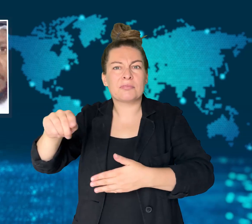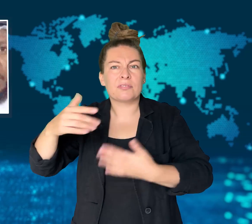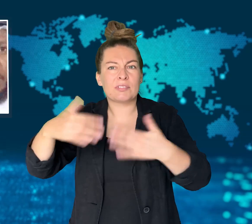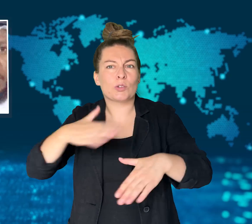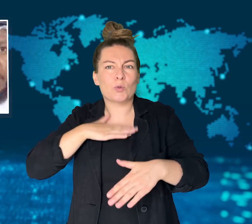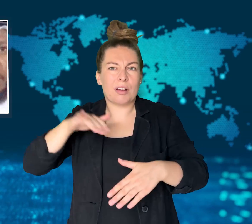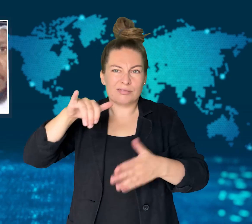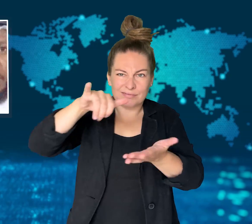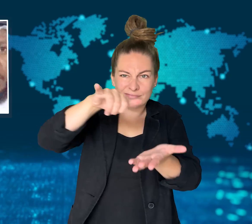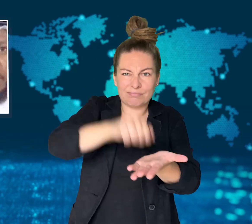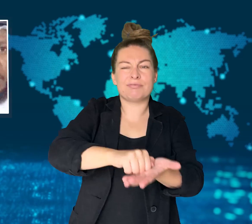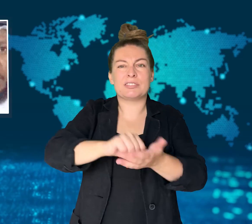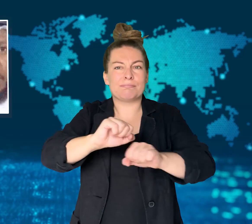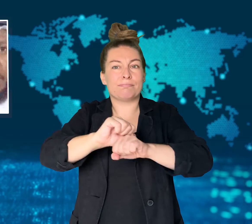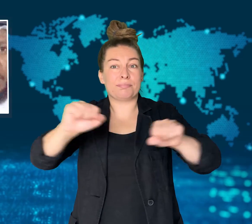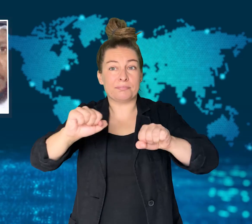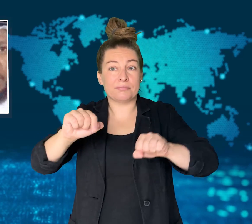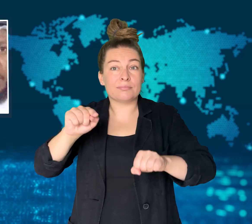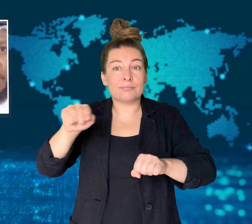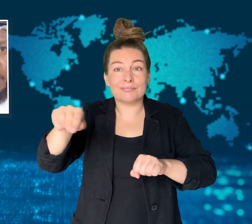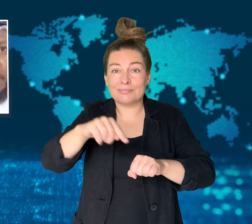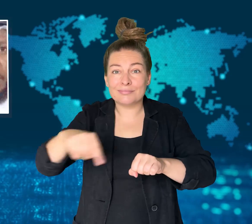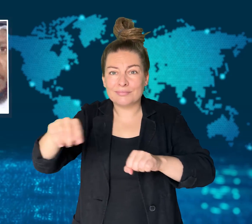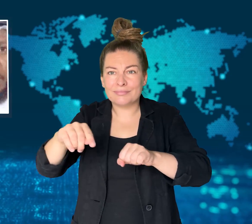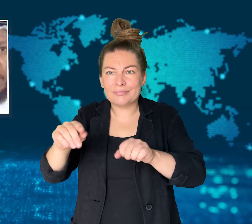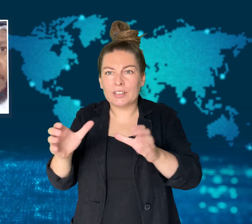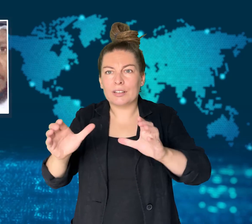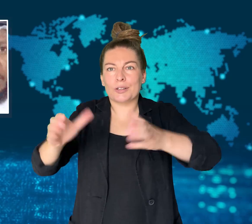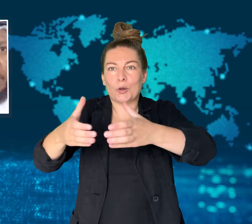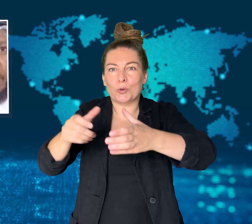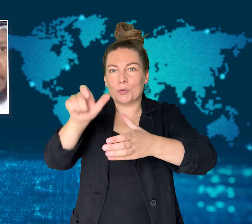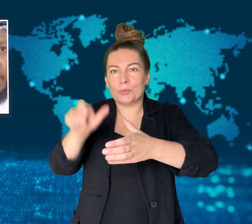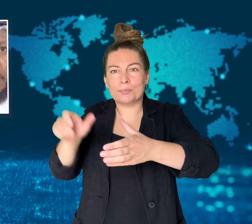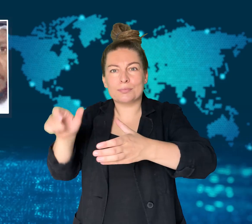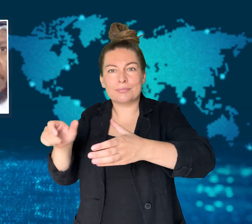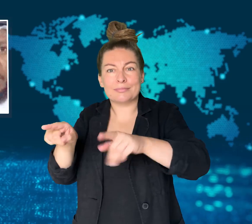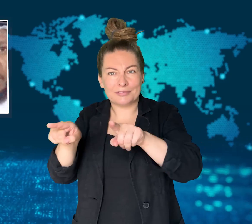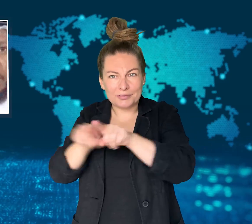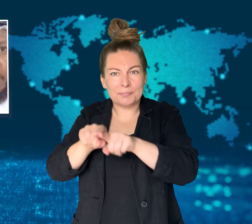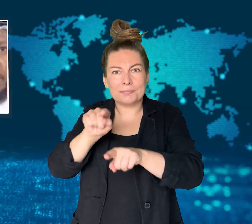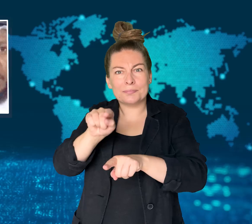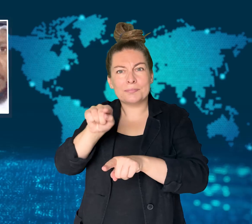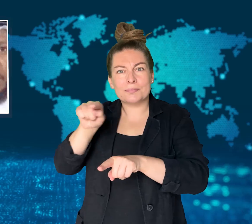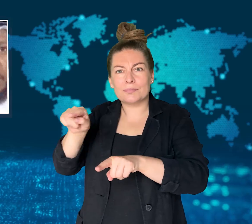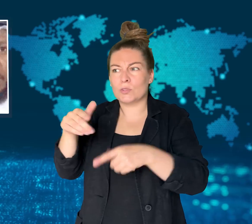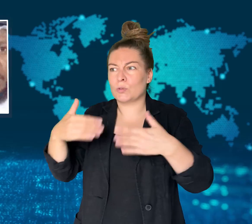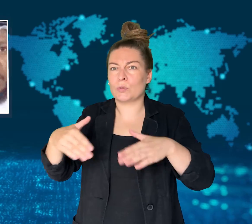the plot to hijack and fly the planes to their various sites.